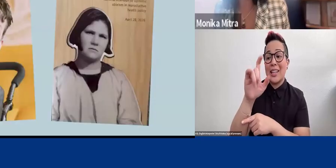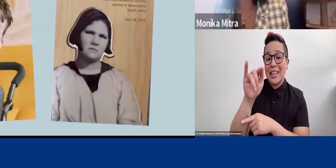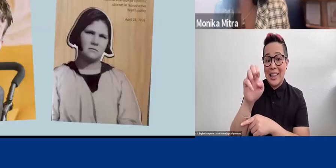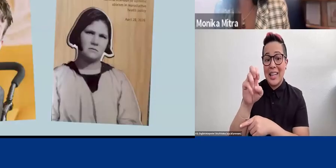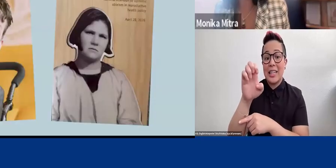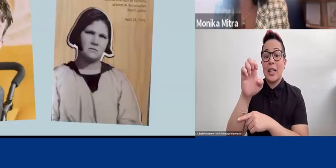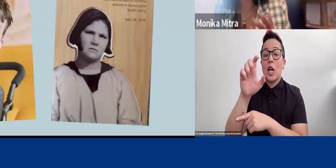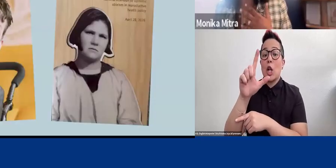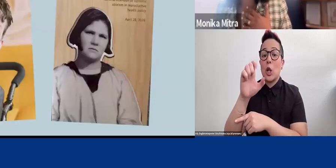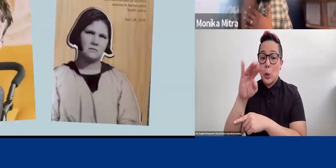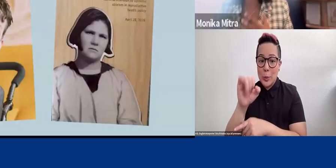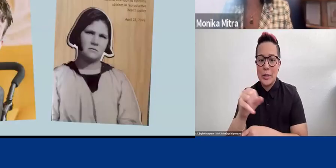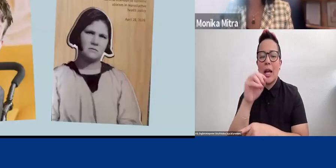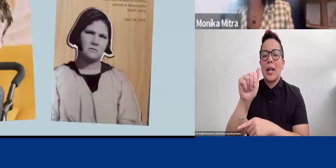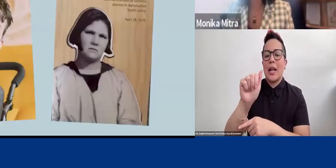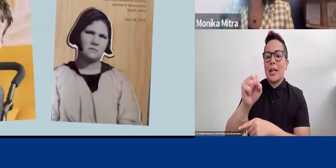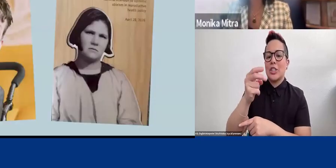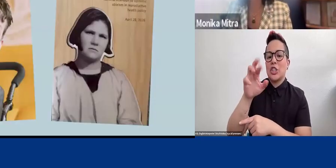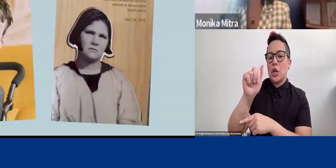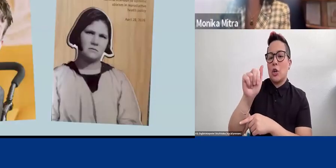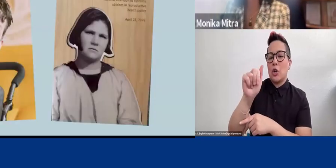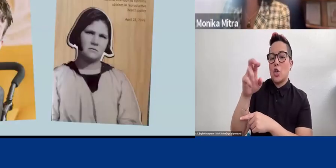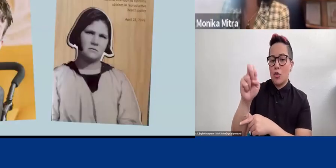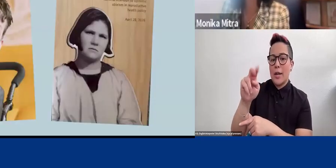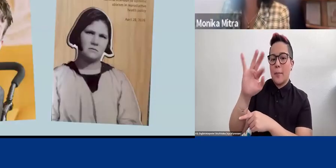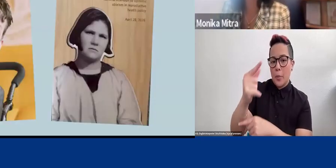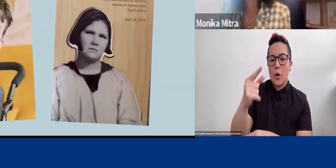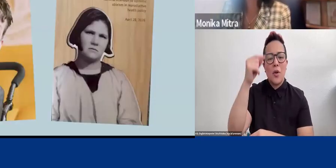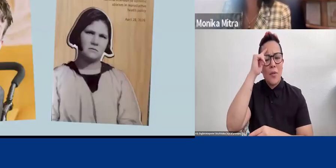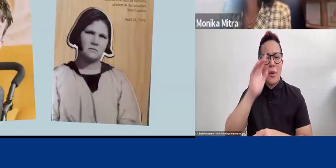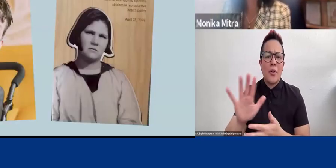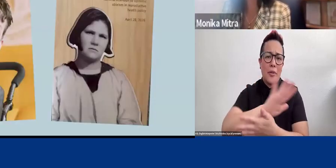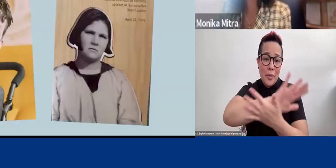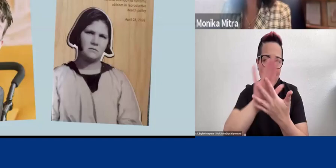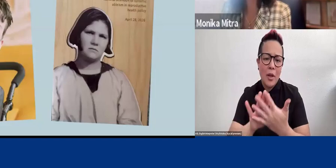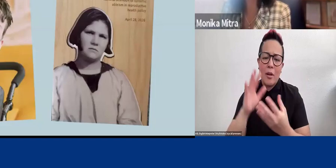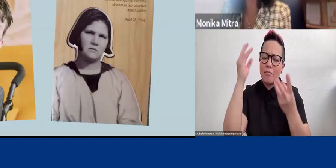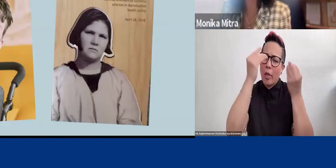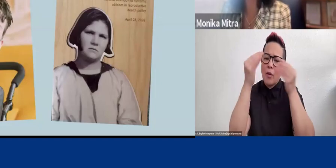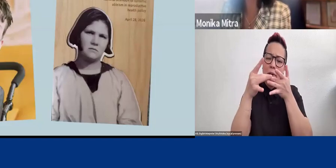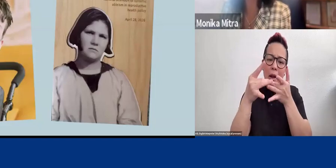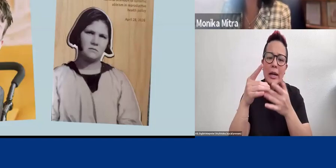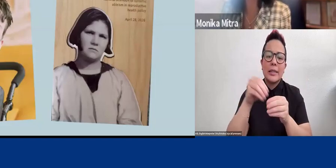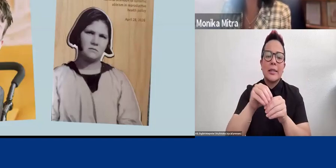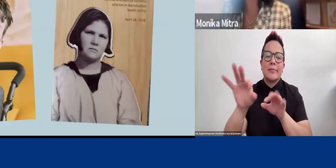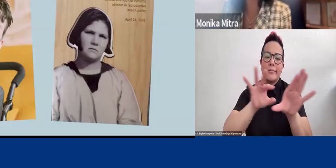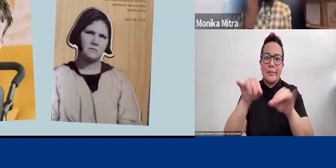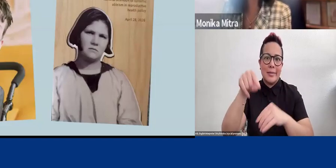guidance in selecting this year's fellow. I'm also deeply grateful to our stellar